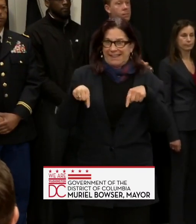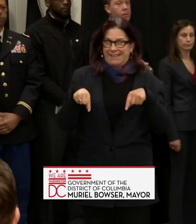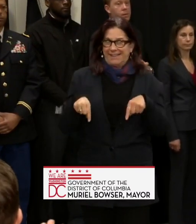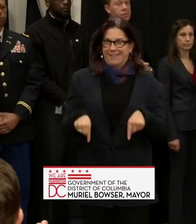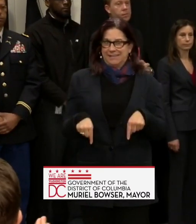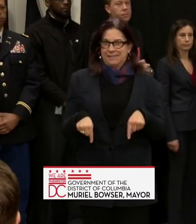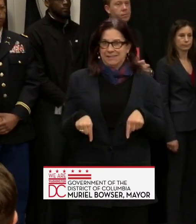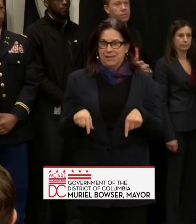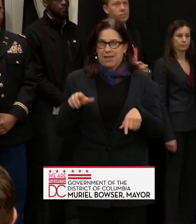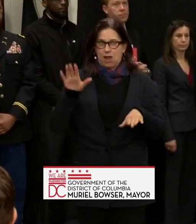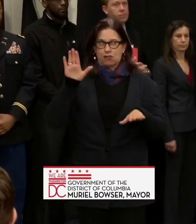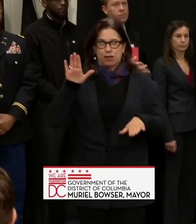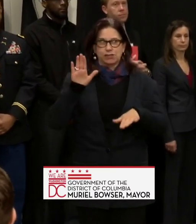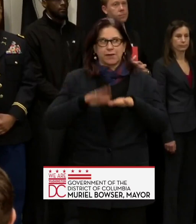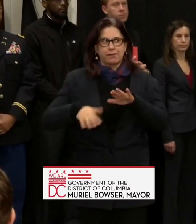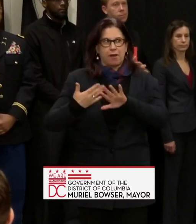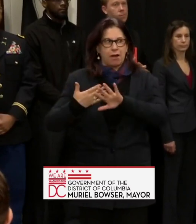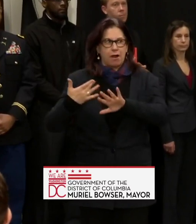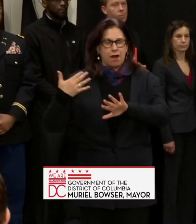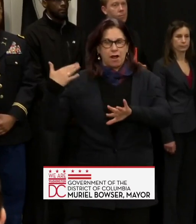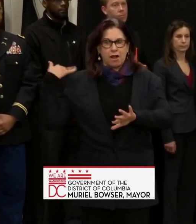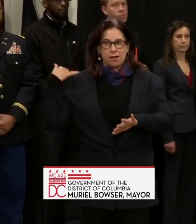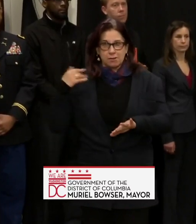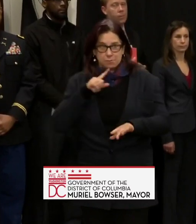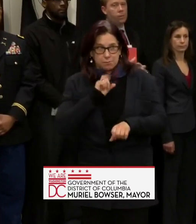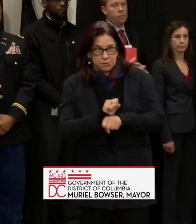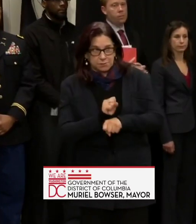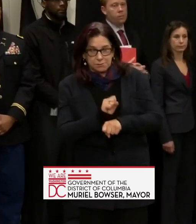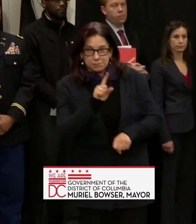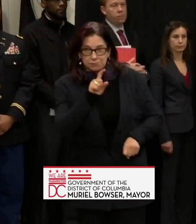MY EXPECTATION OF THIS ENTIRE TEAM IS THAT THEY